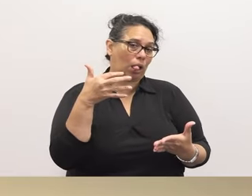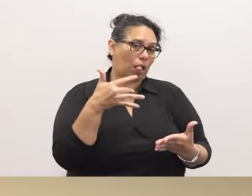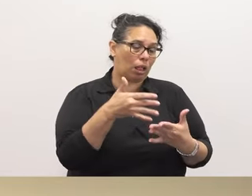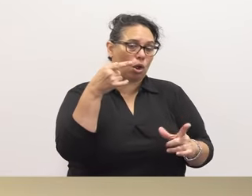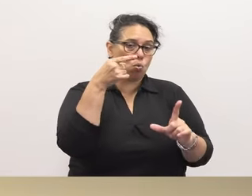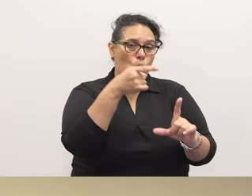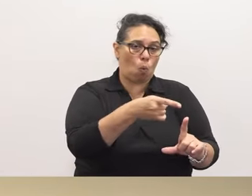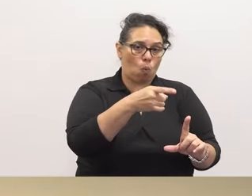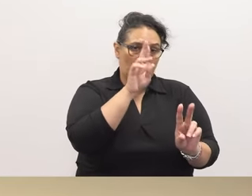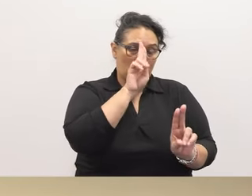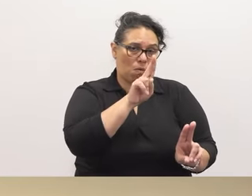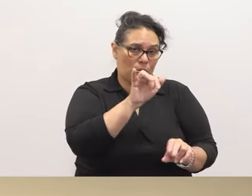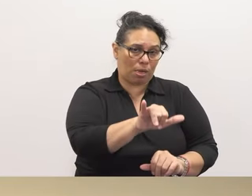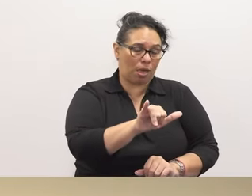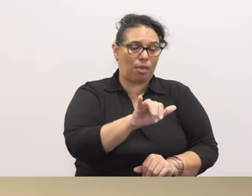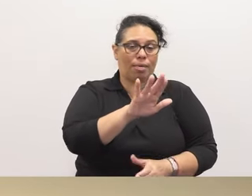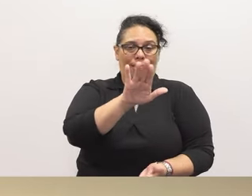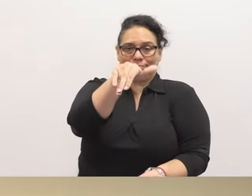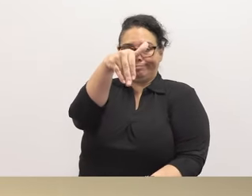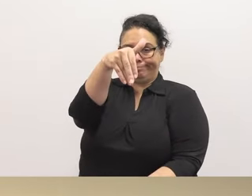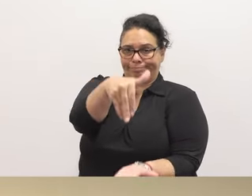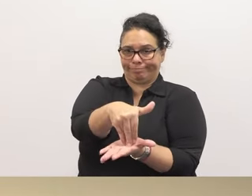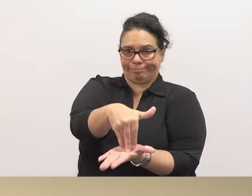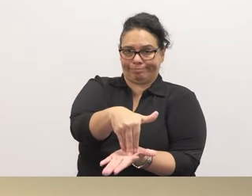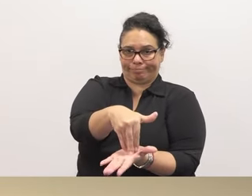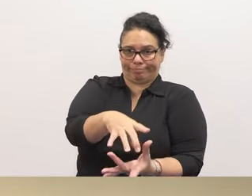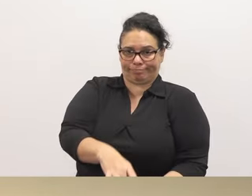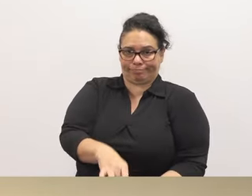This becomes the centerpiece of your discernment as a board.